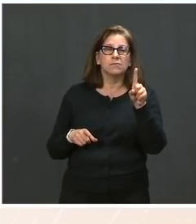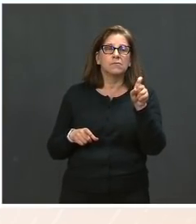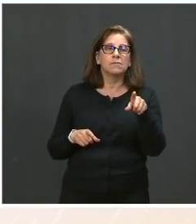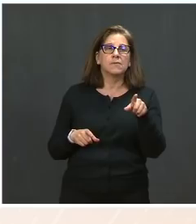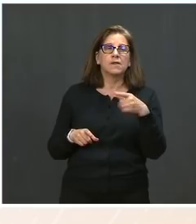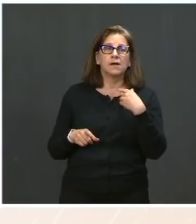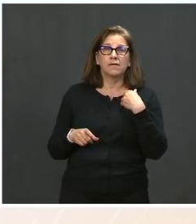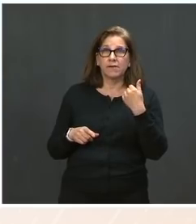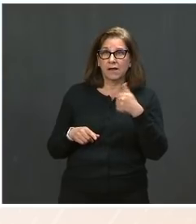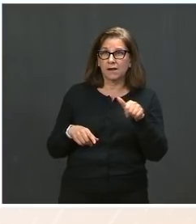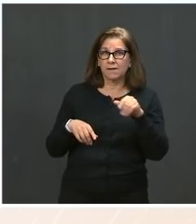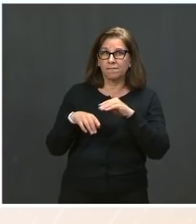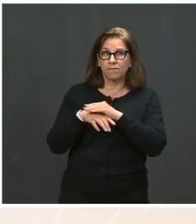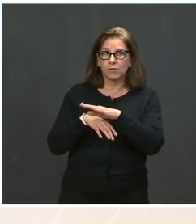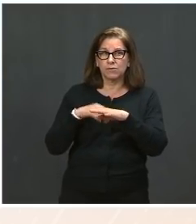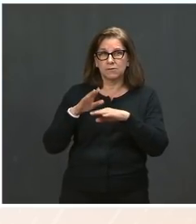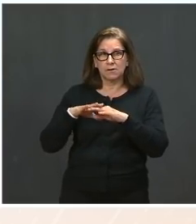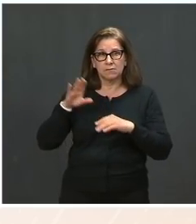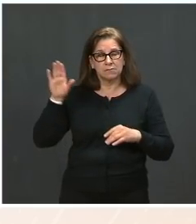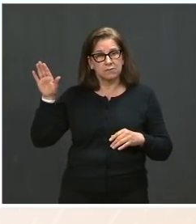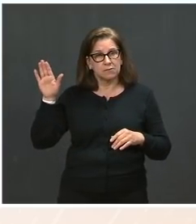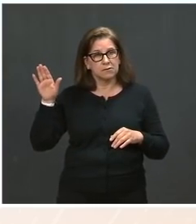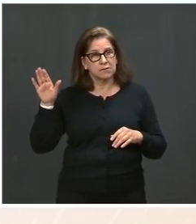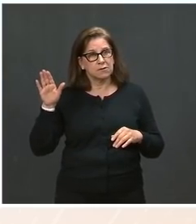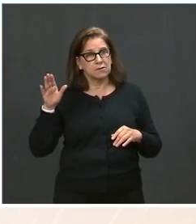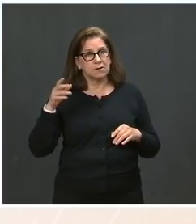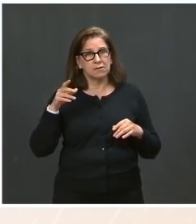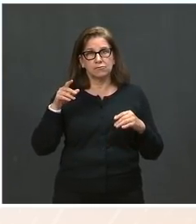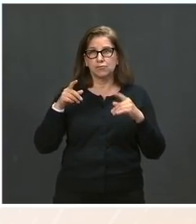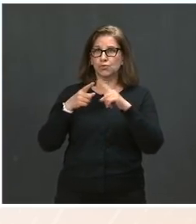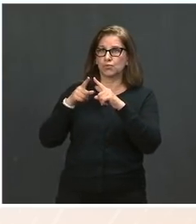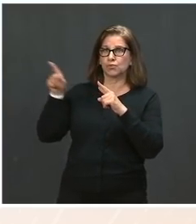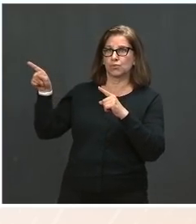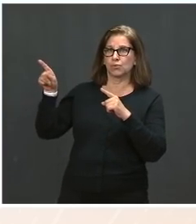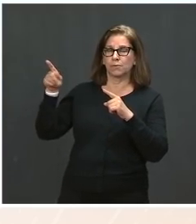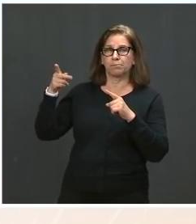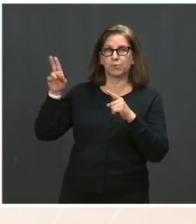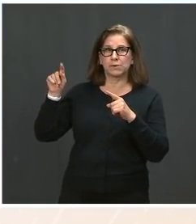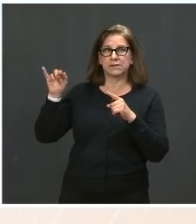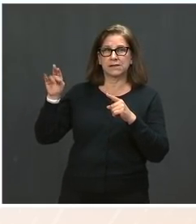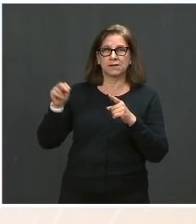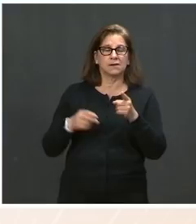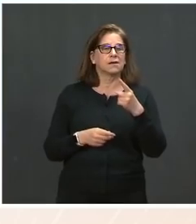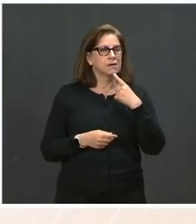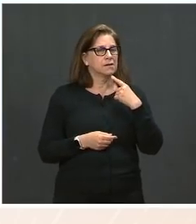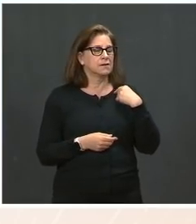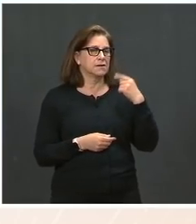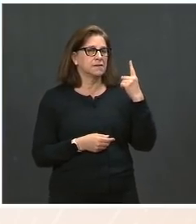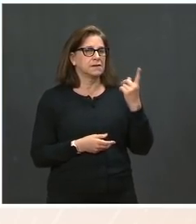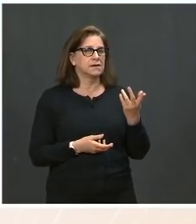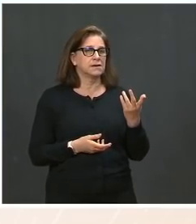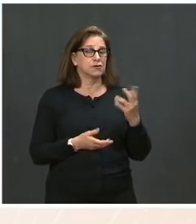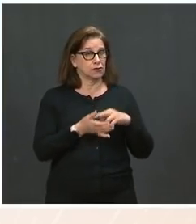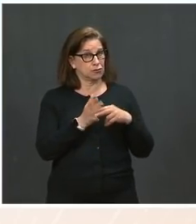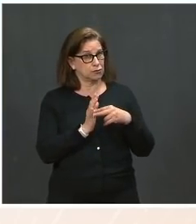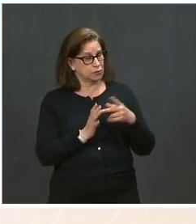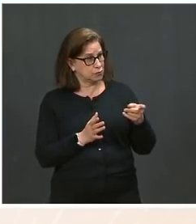Ms. Psaki: Do we have any influence on Vladimir Putin? Look, I think that is perhaps, in some ways, suggesting that just because someone does bad behavior,